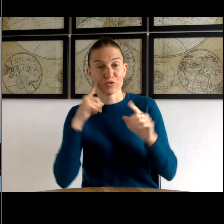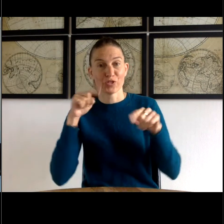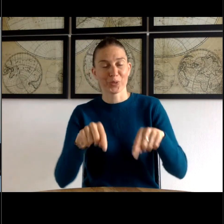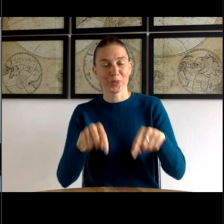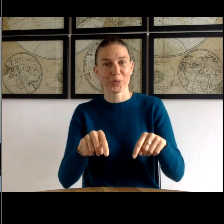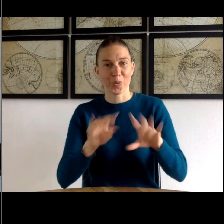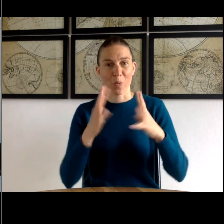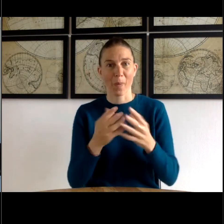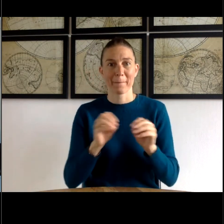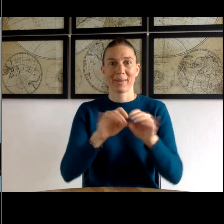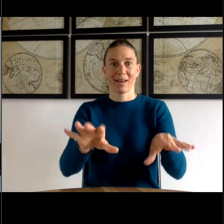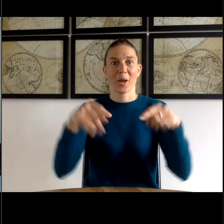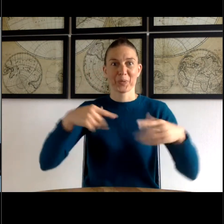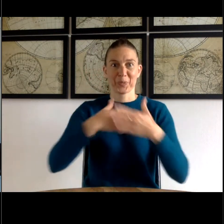So, I think this is excellent.